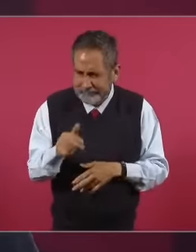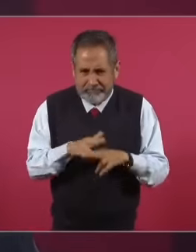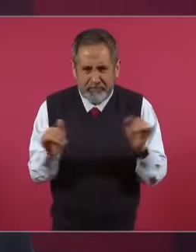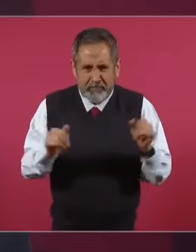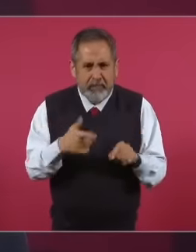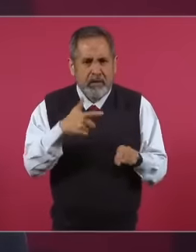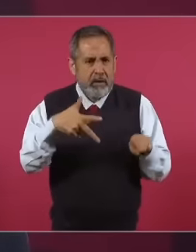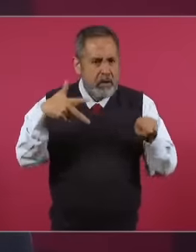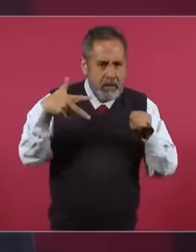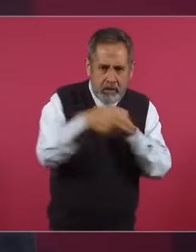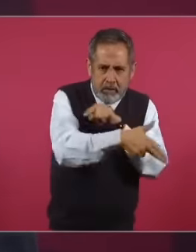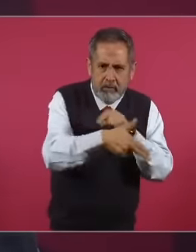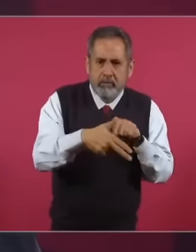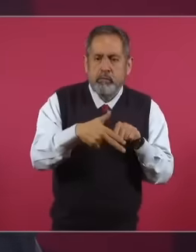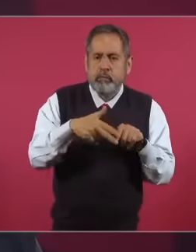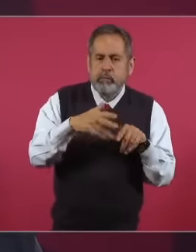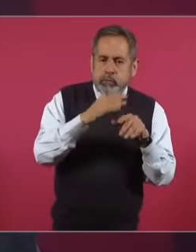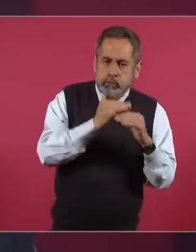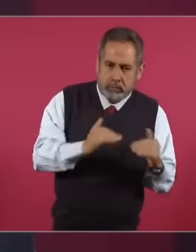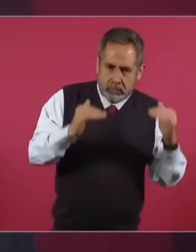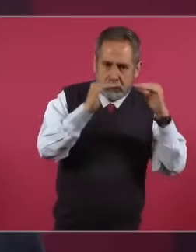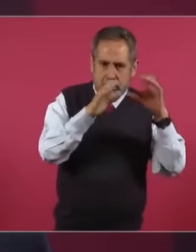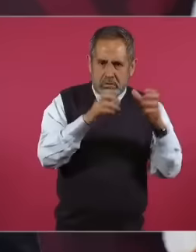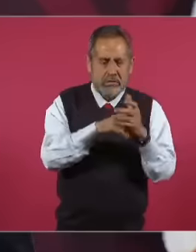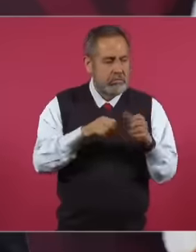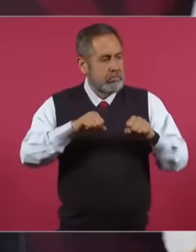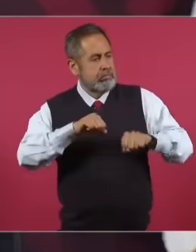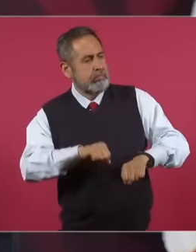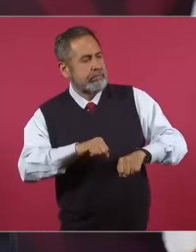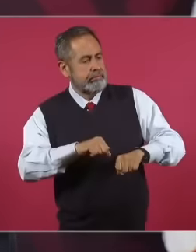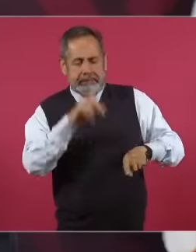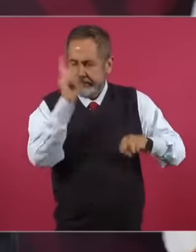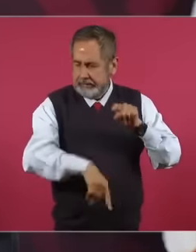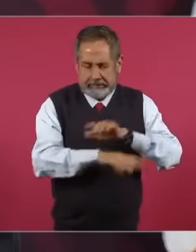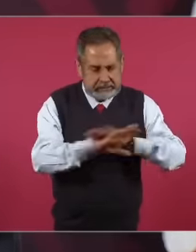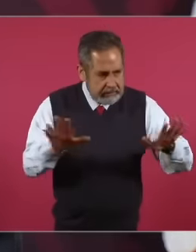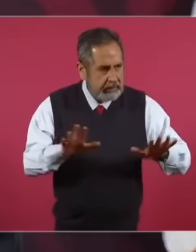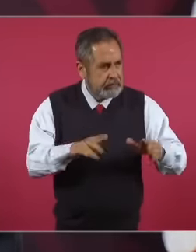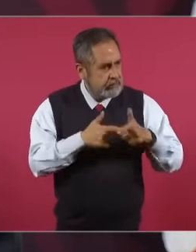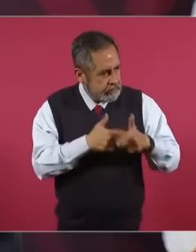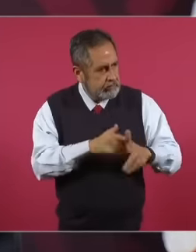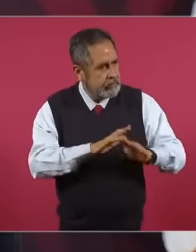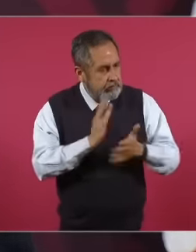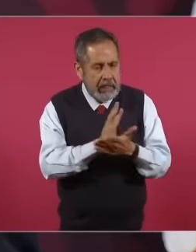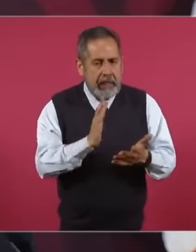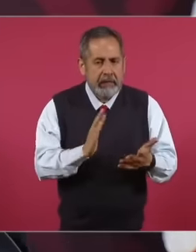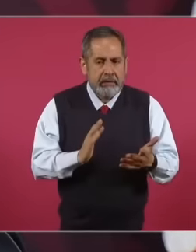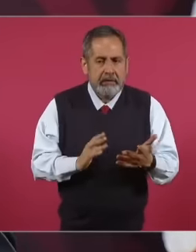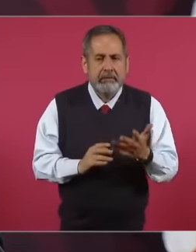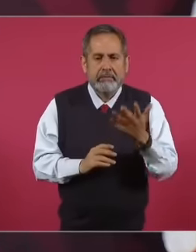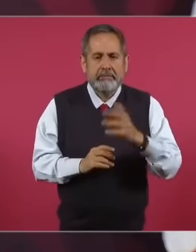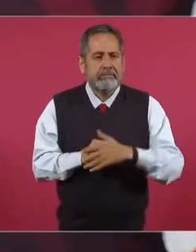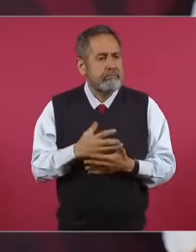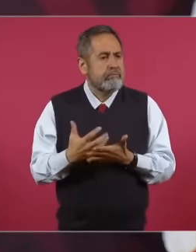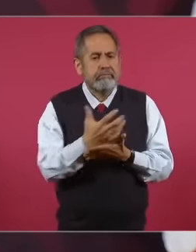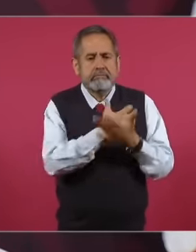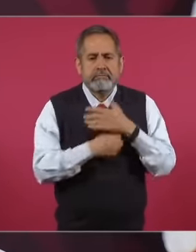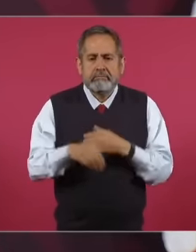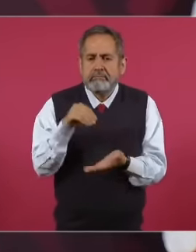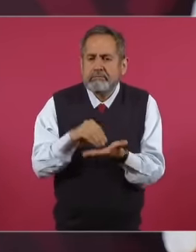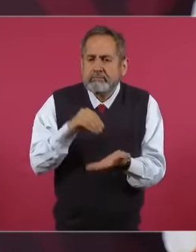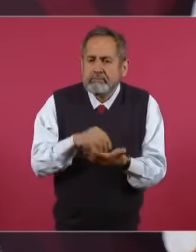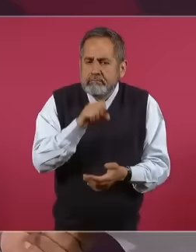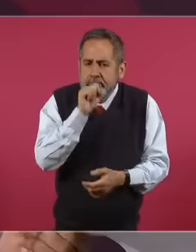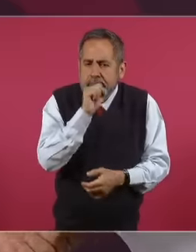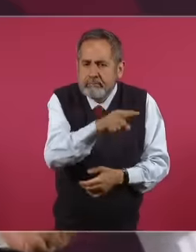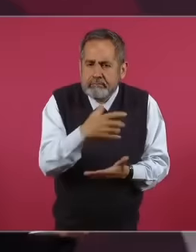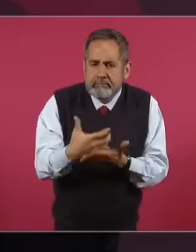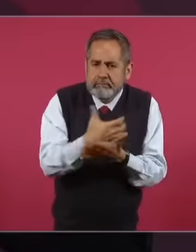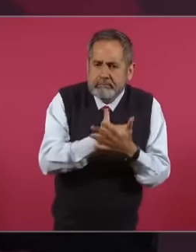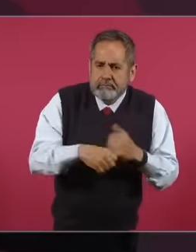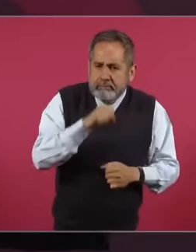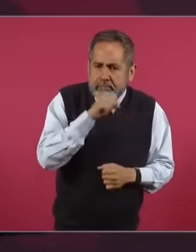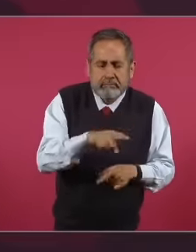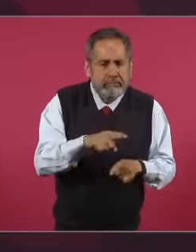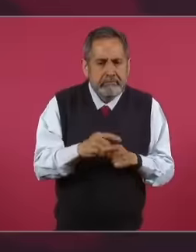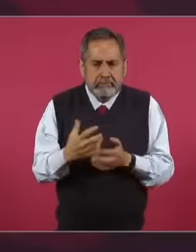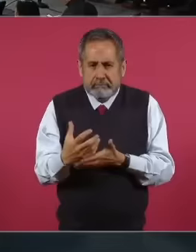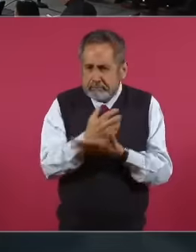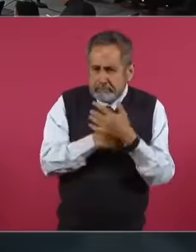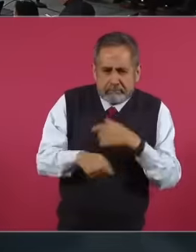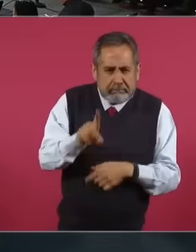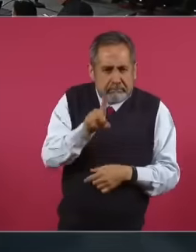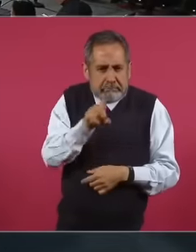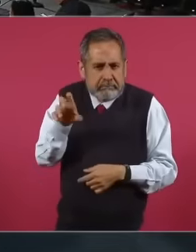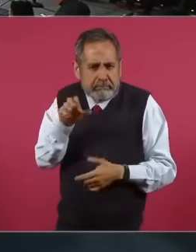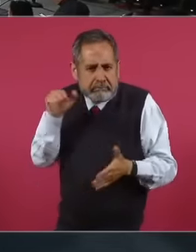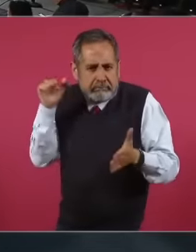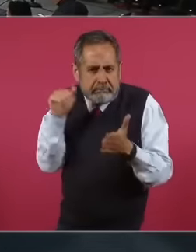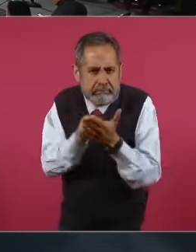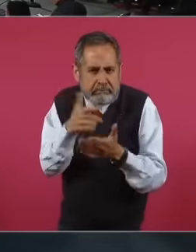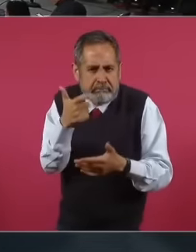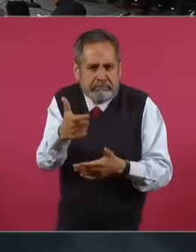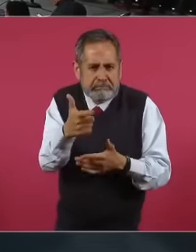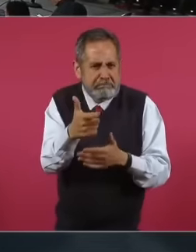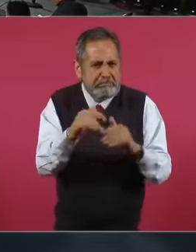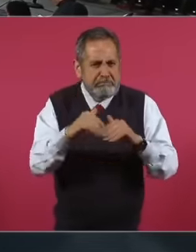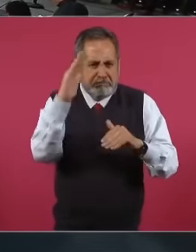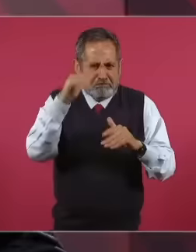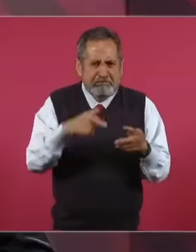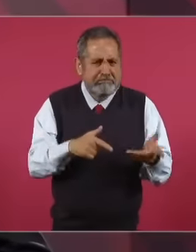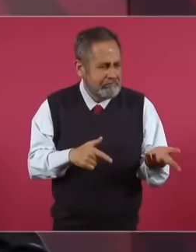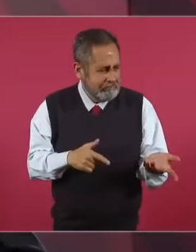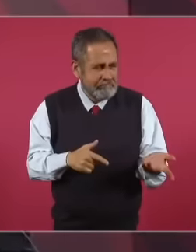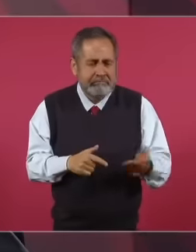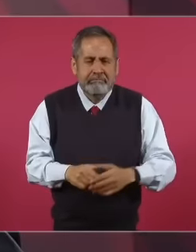the cap of privileges but they are going to continue earning 100,000 pesos minimum